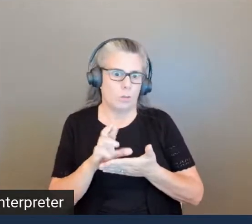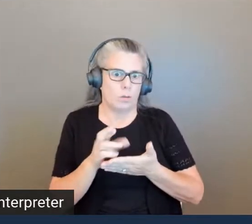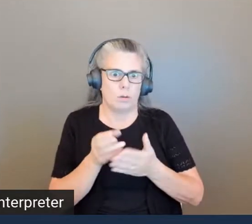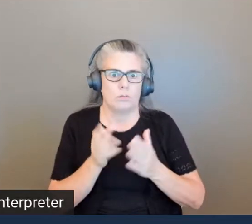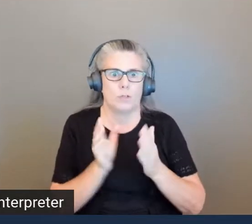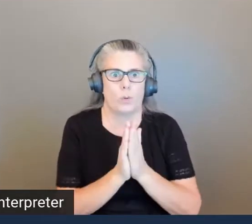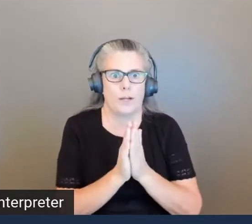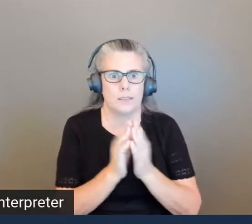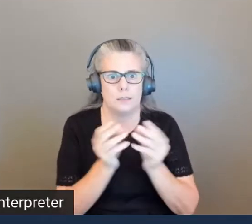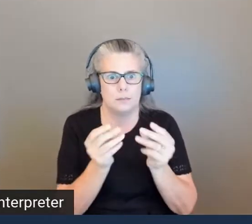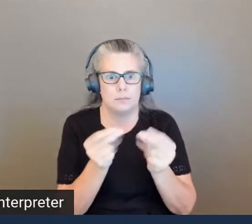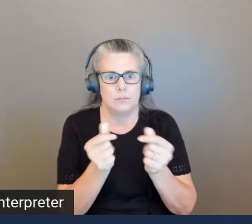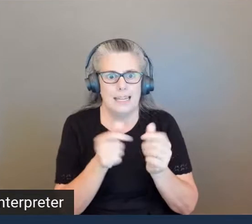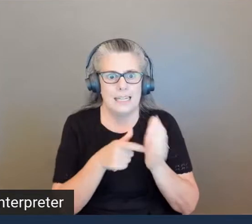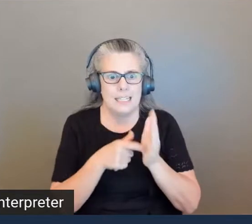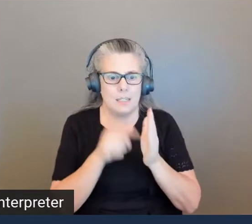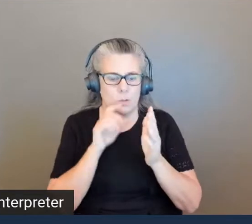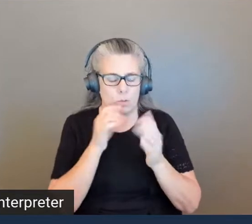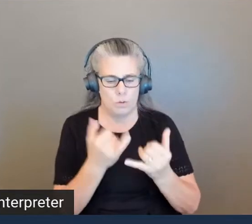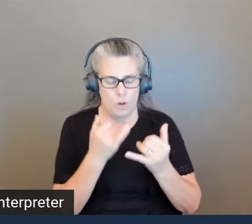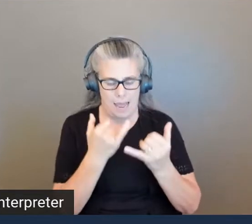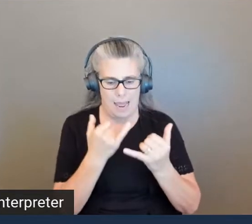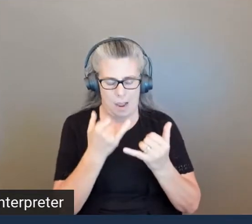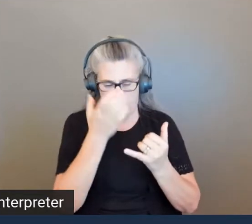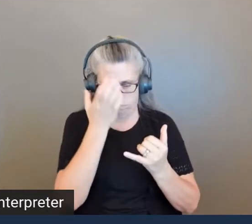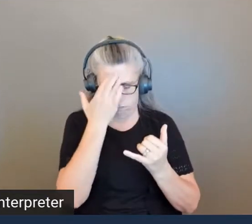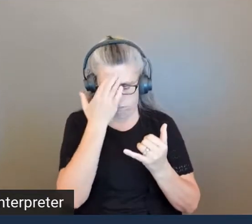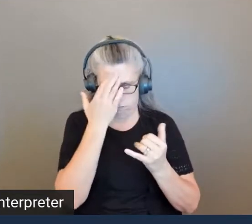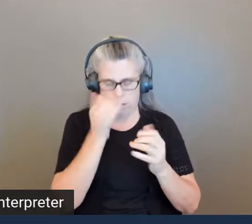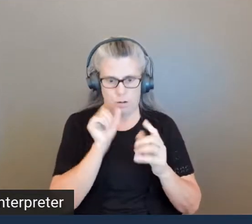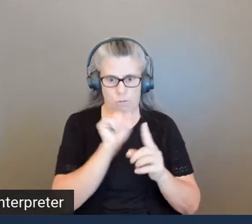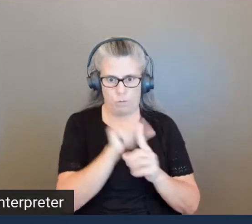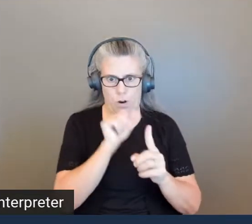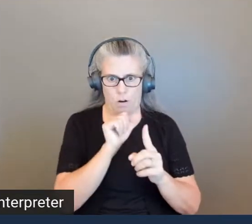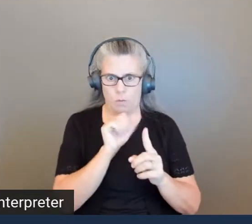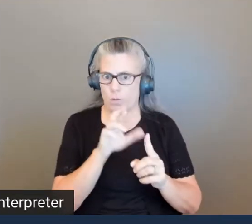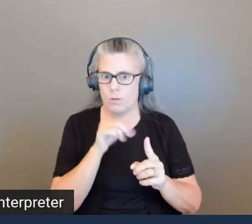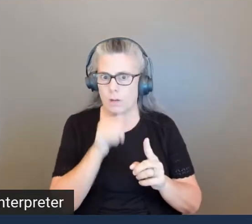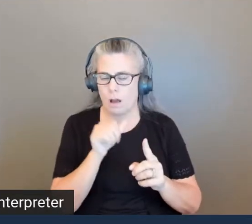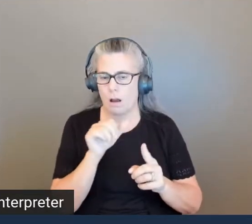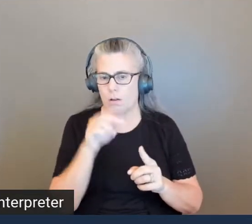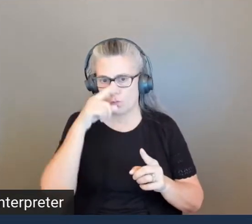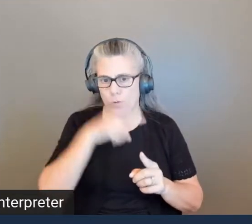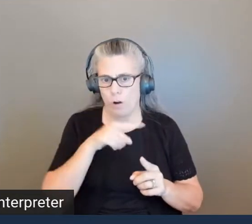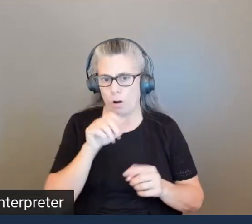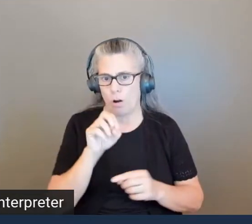within a second, kind of, figure out whether it's a fraudulent transaction or not and take development workflow. - Right.